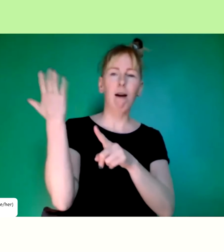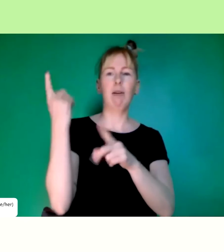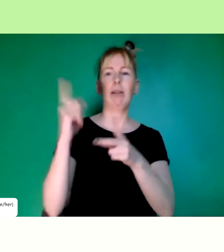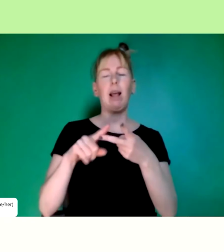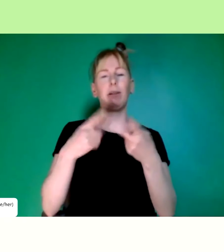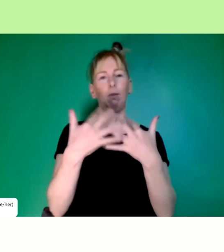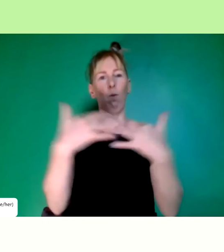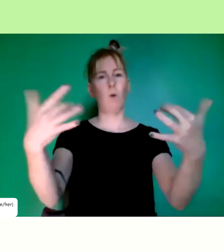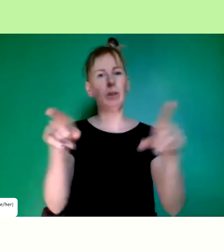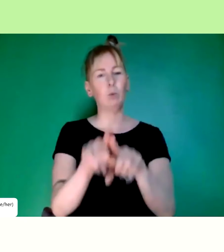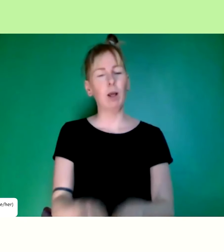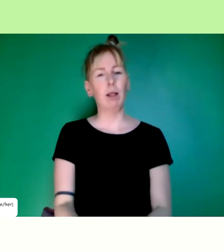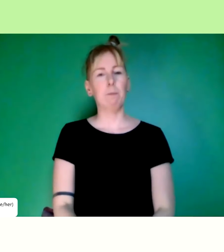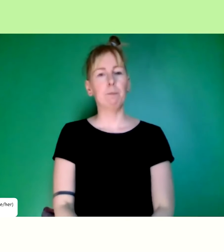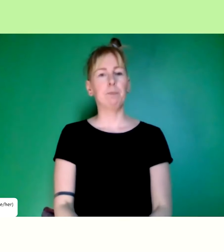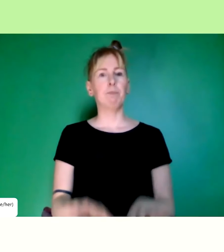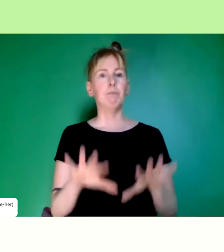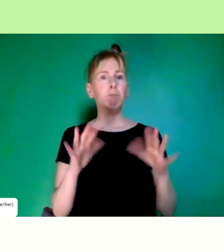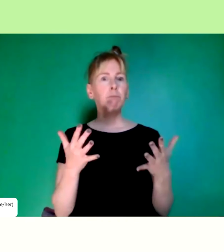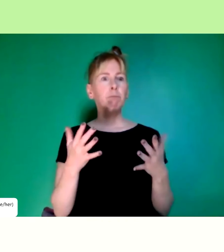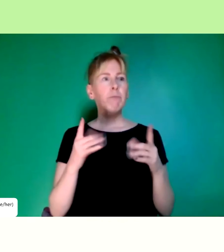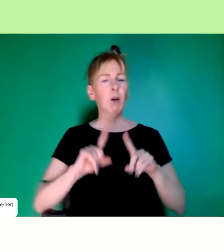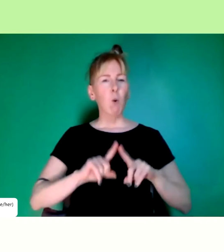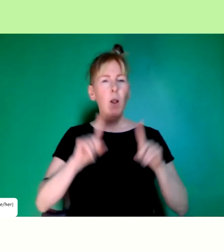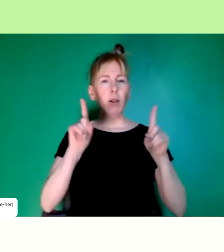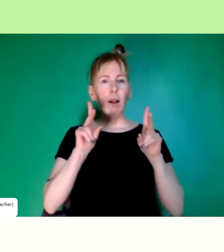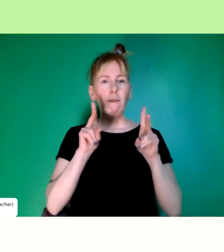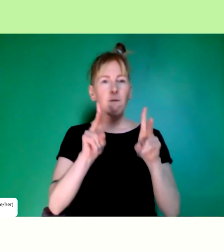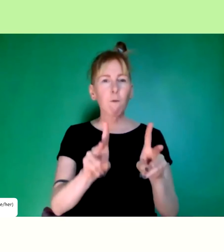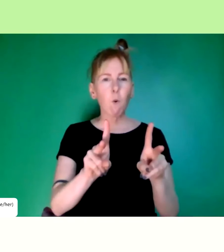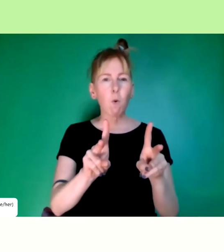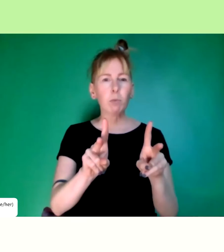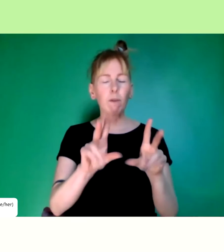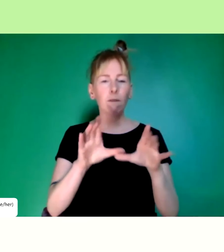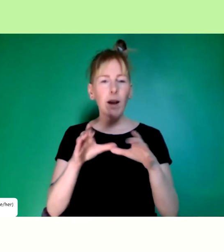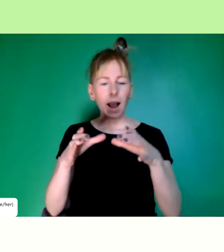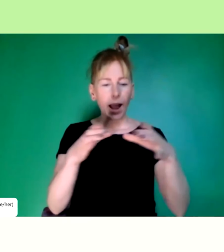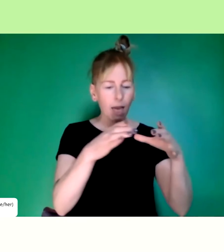What alternative forms of gathering enable us to decentralise power?